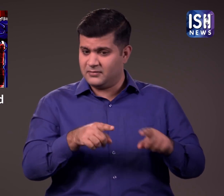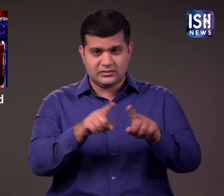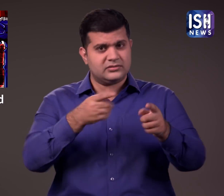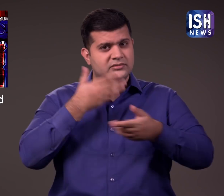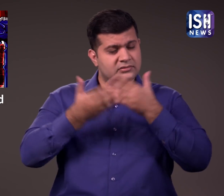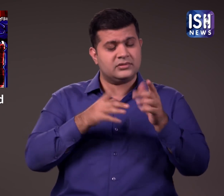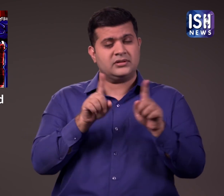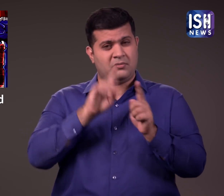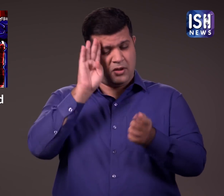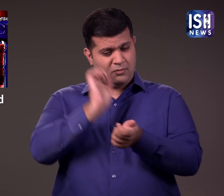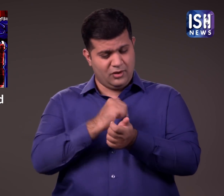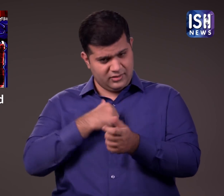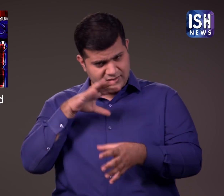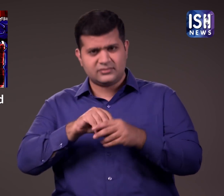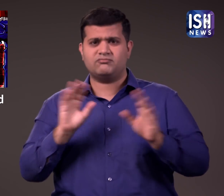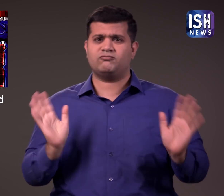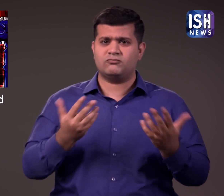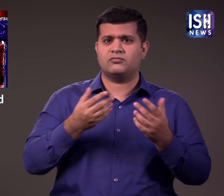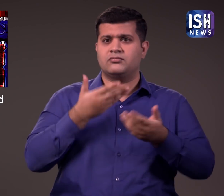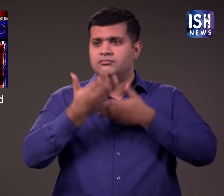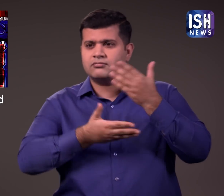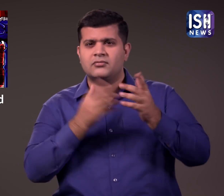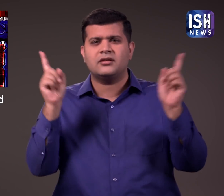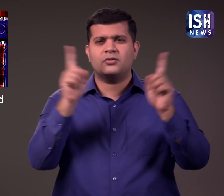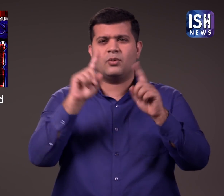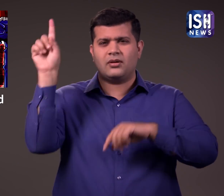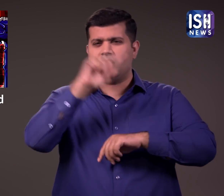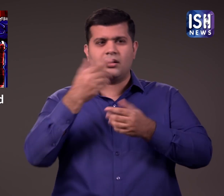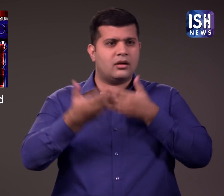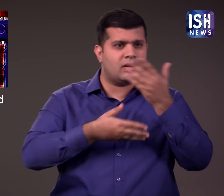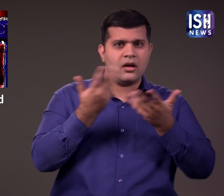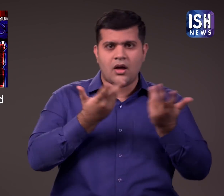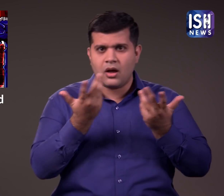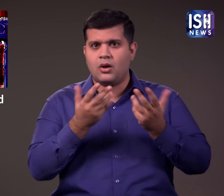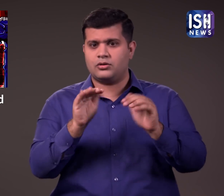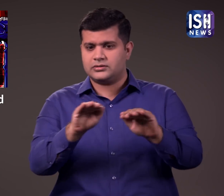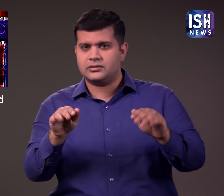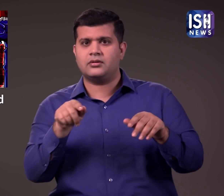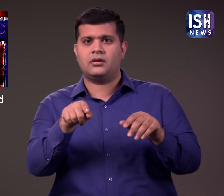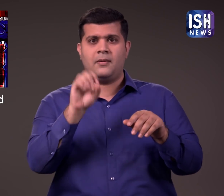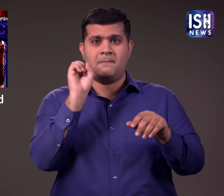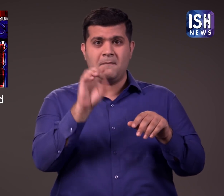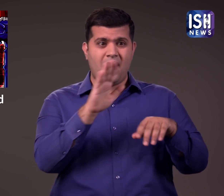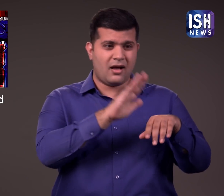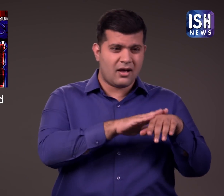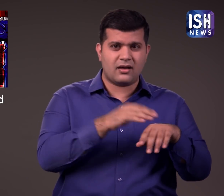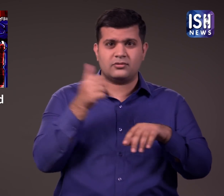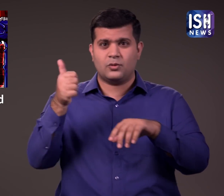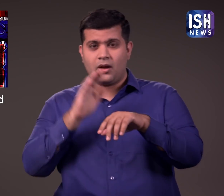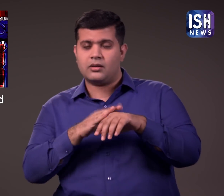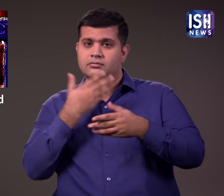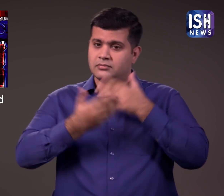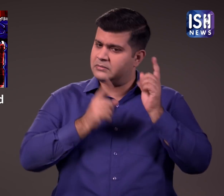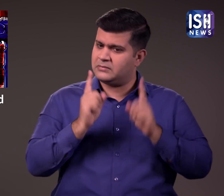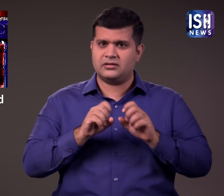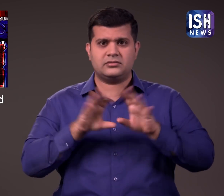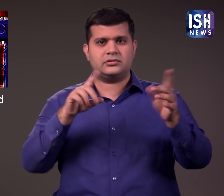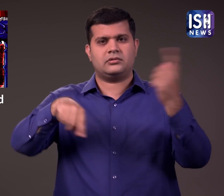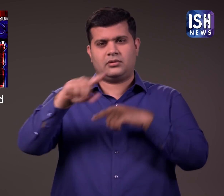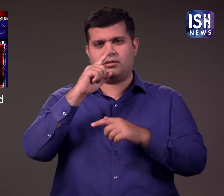The police said such session must be held everywhere. Even the police will take an innitiative to conduct workshops.